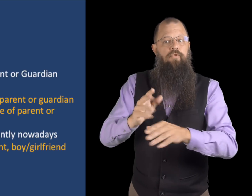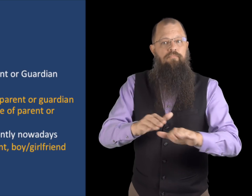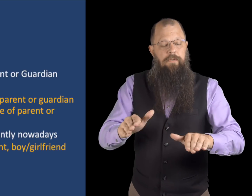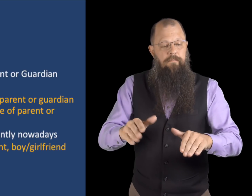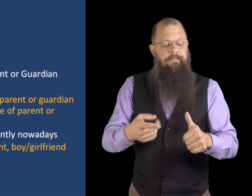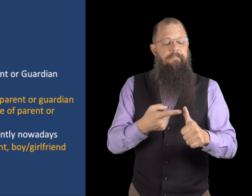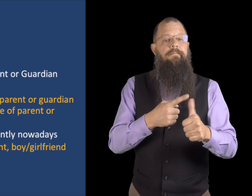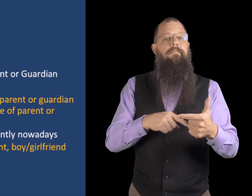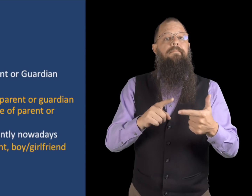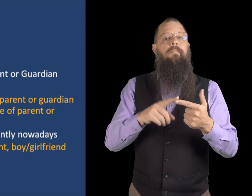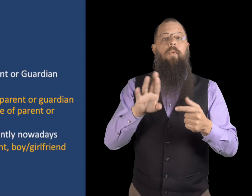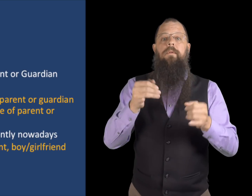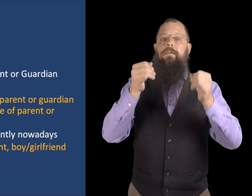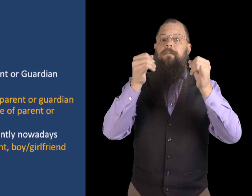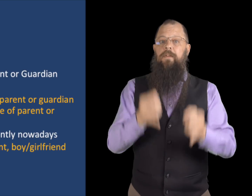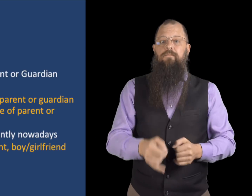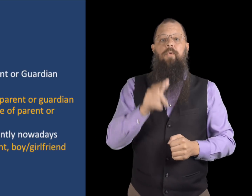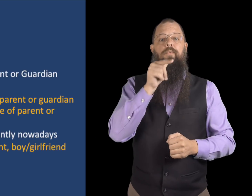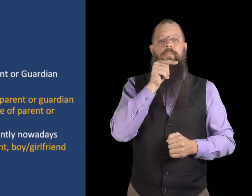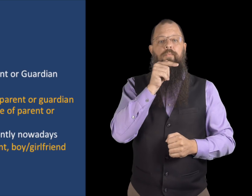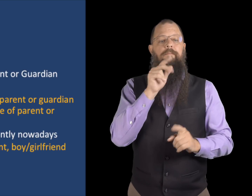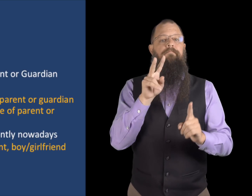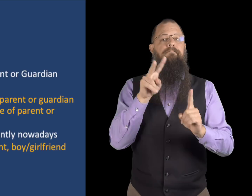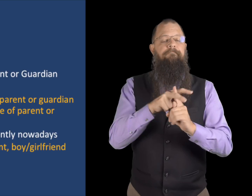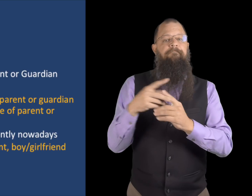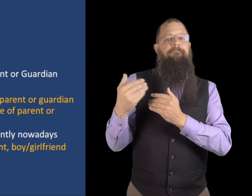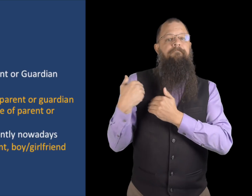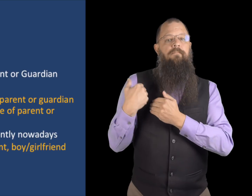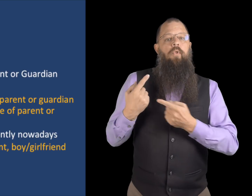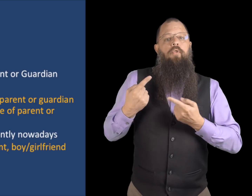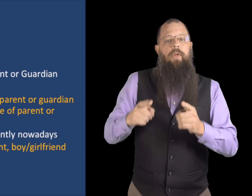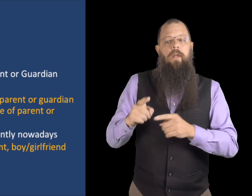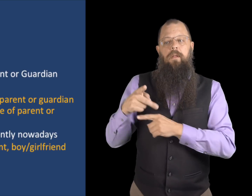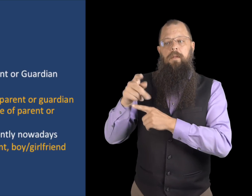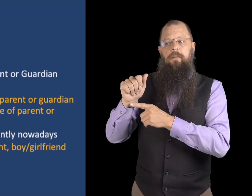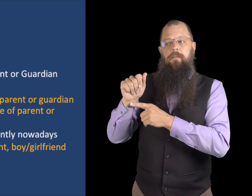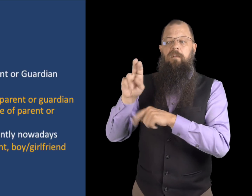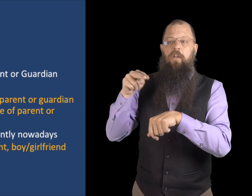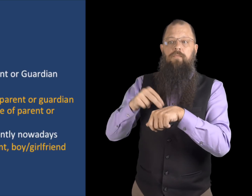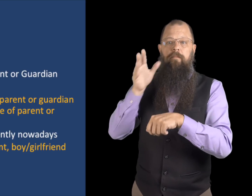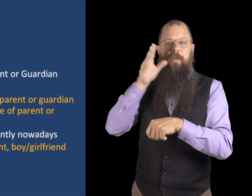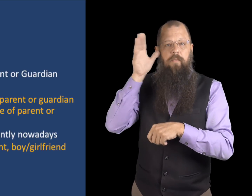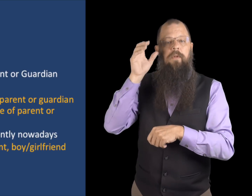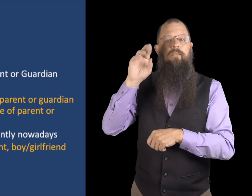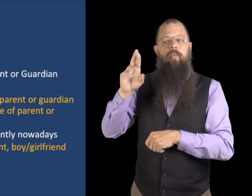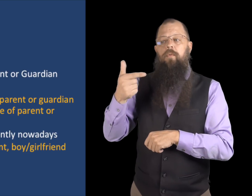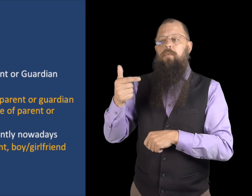or guardian, as well as an individual who may be acting on behalf of the parent or